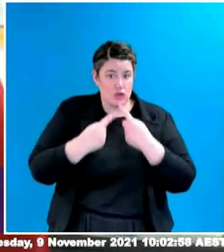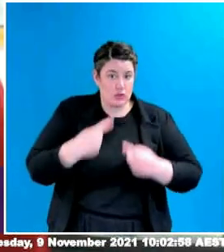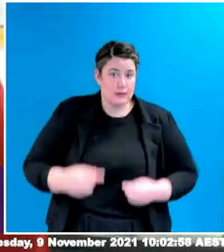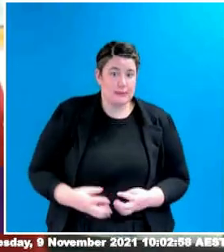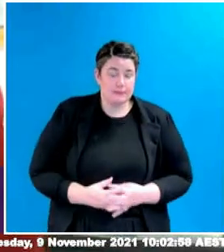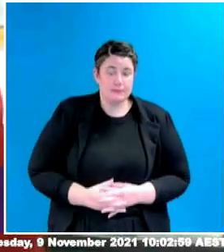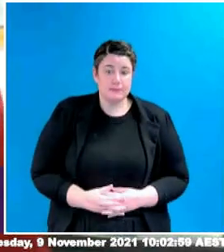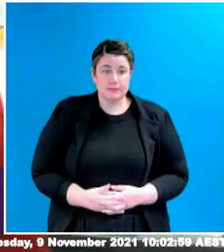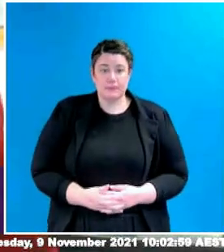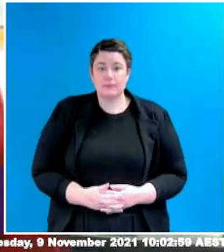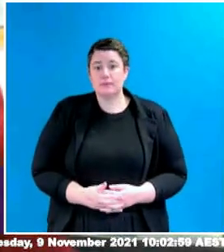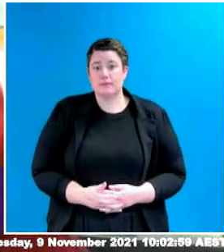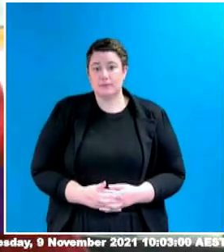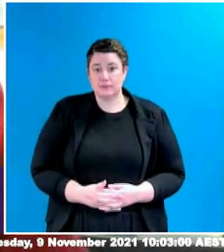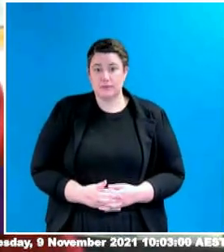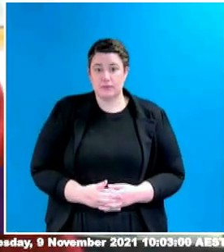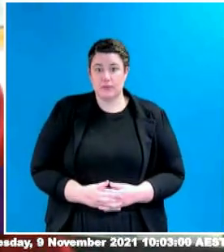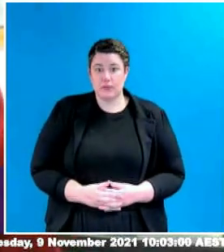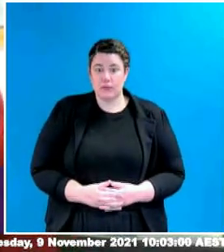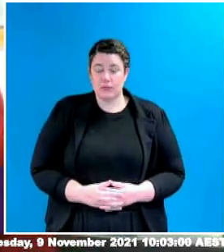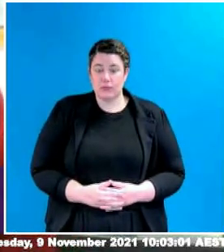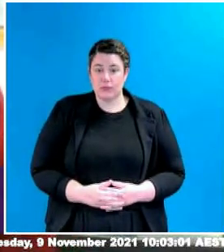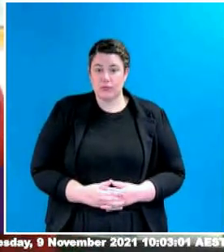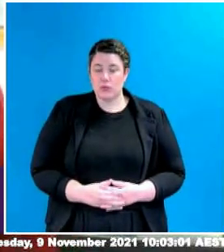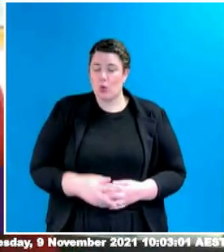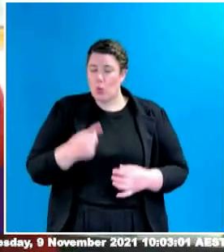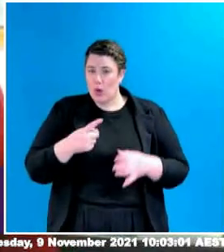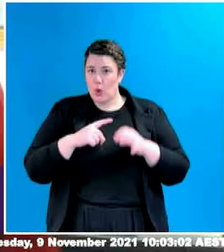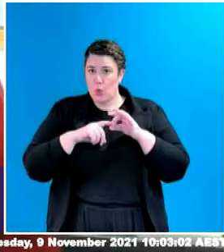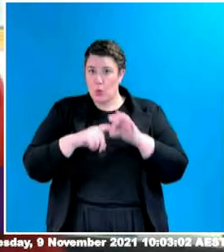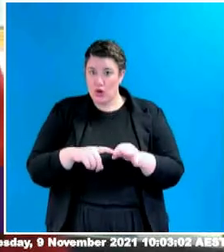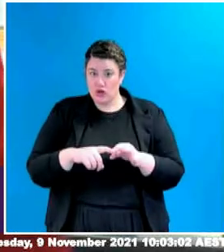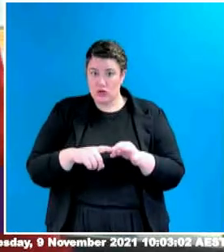One of the questions for interpreting the laws is and when and